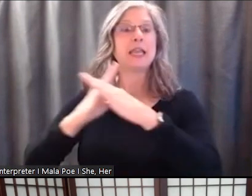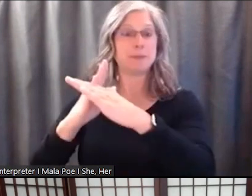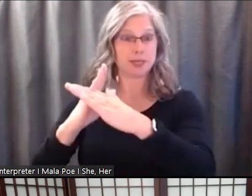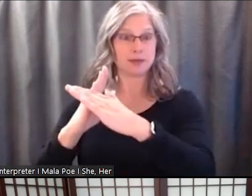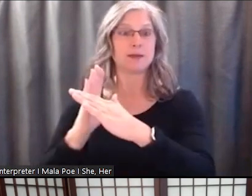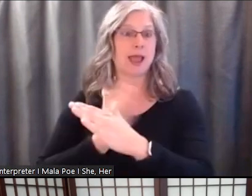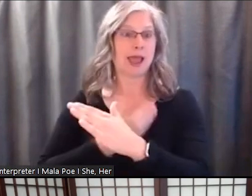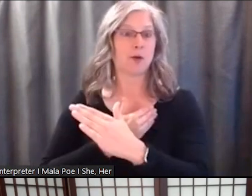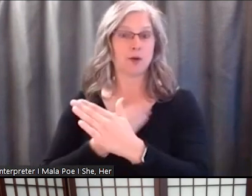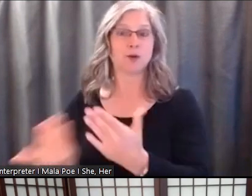The framing is hugely problematic.